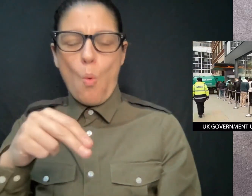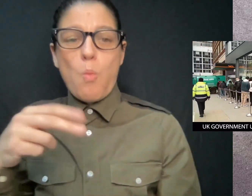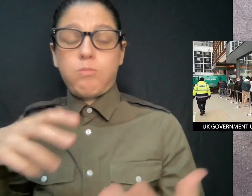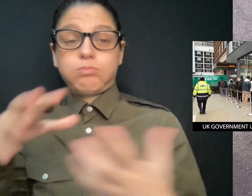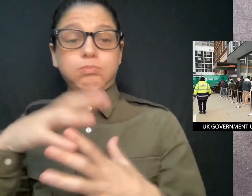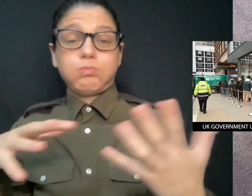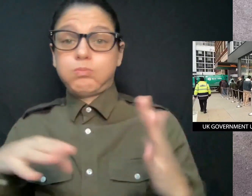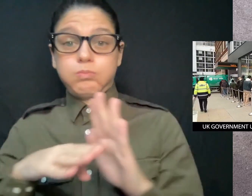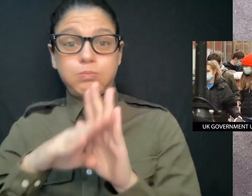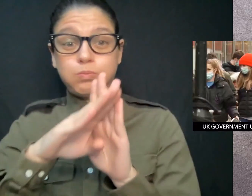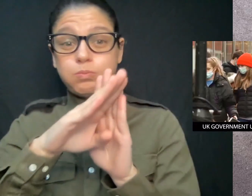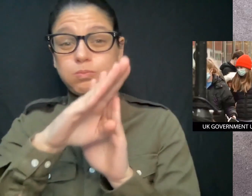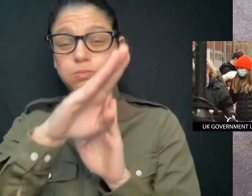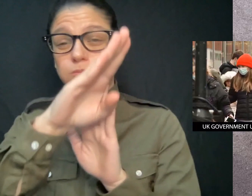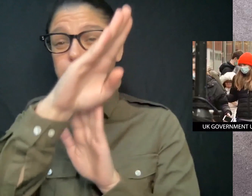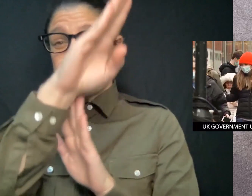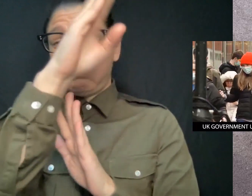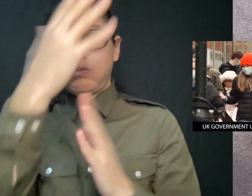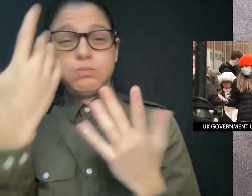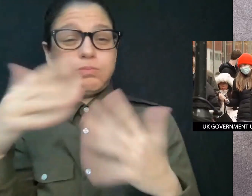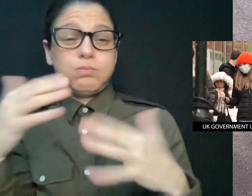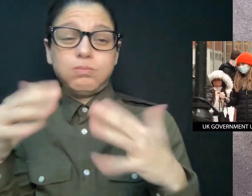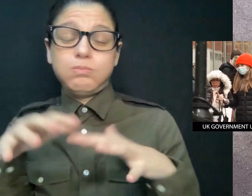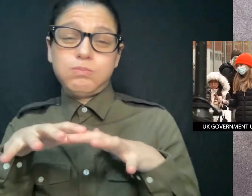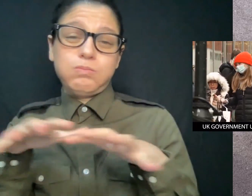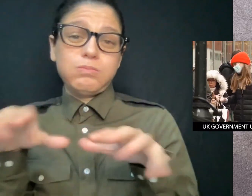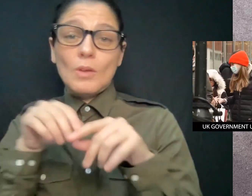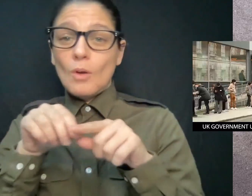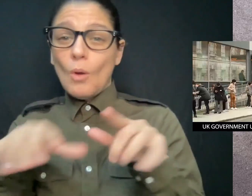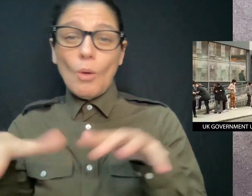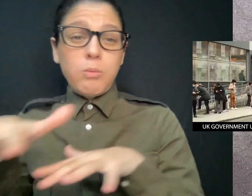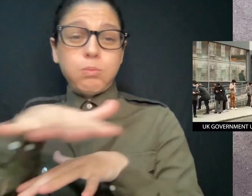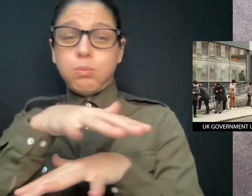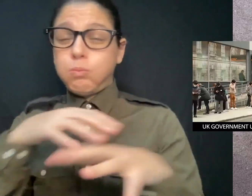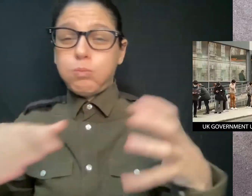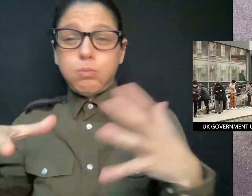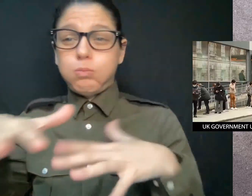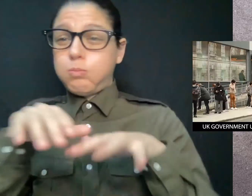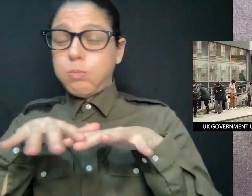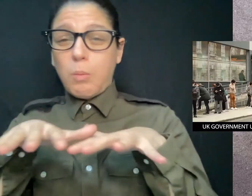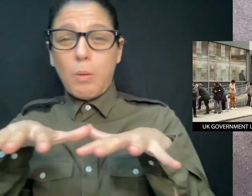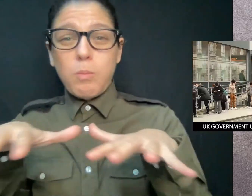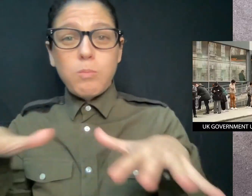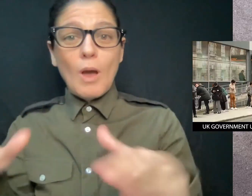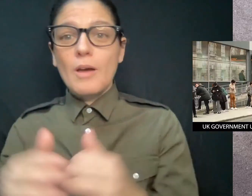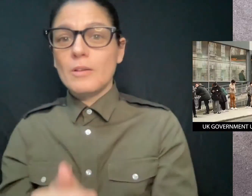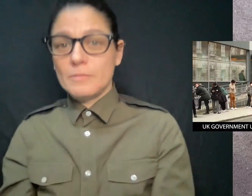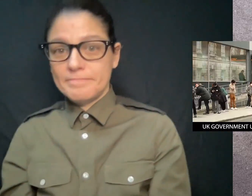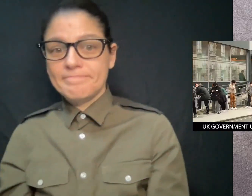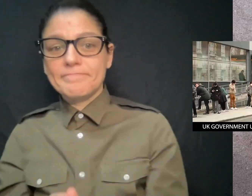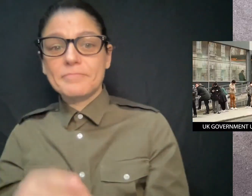people in the UK are lining up for blocks to get their Covid 19 vaccine booster